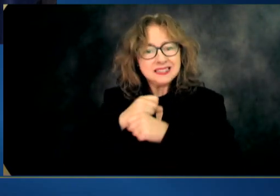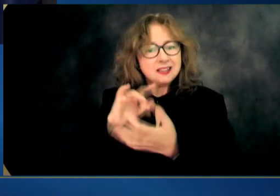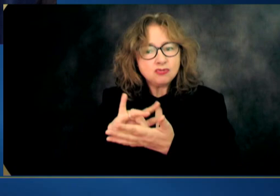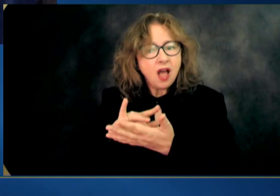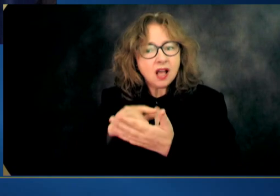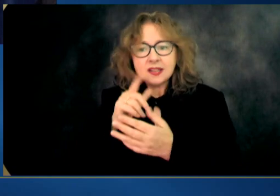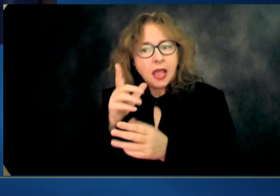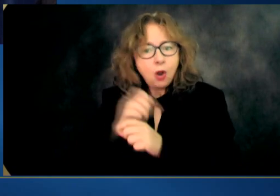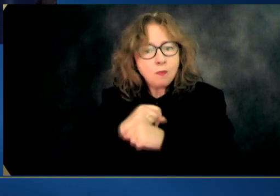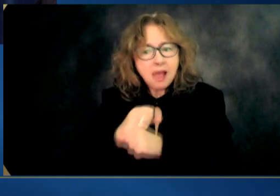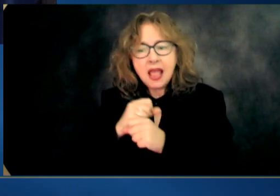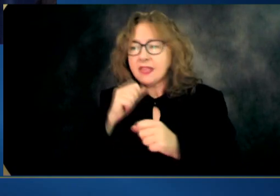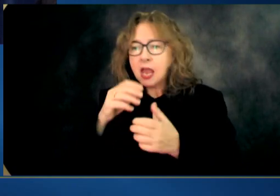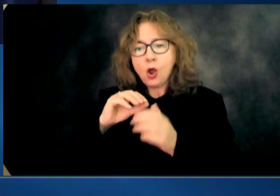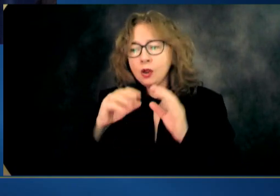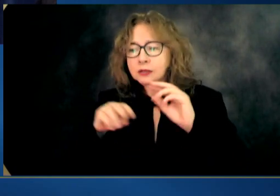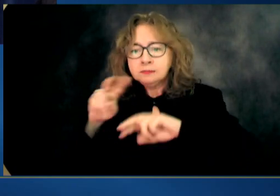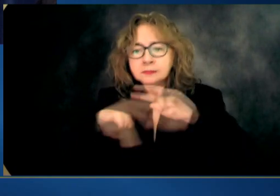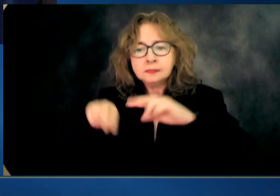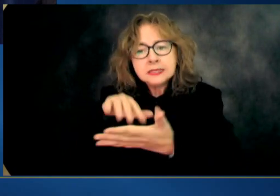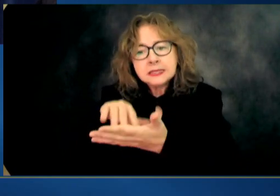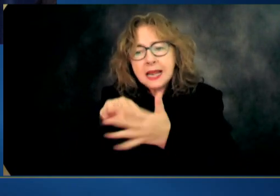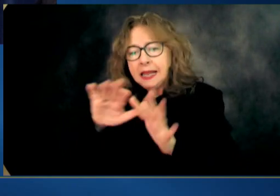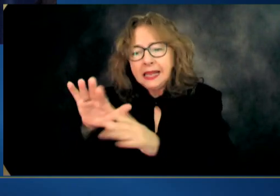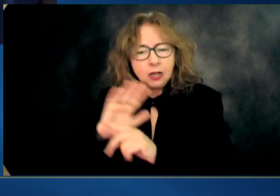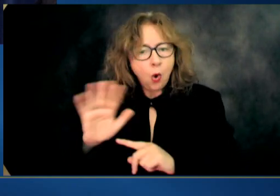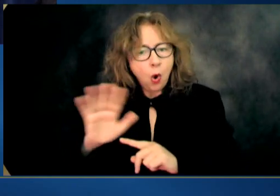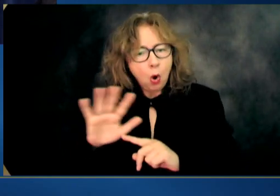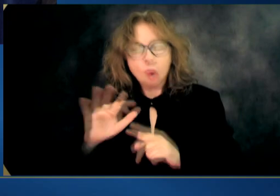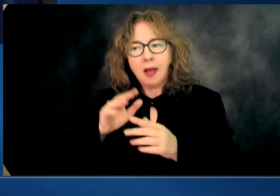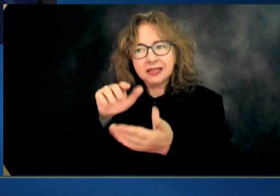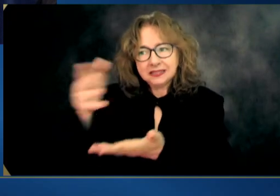implementing them in a clinic, but through those partnerships, can hopefully make it so that